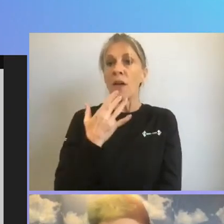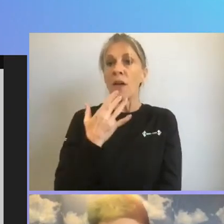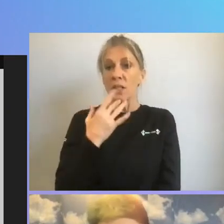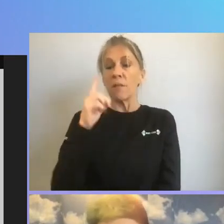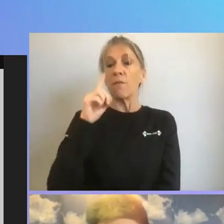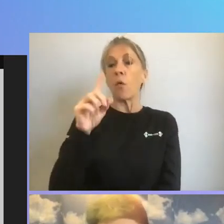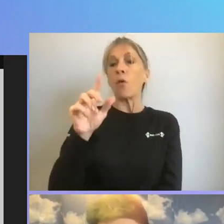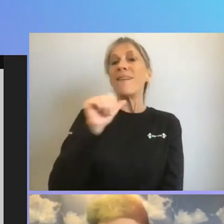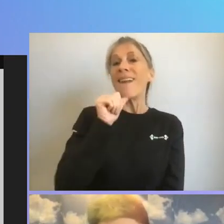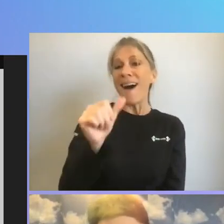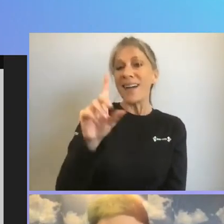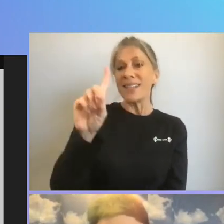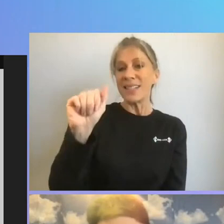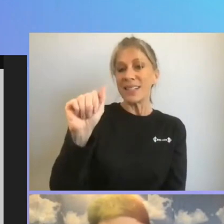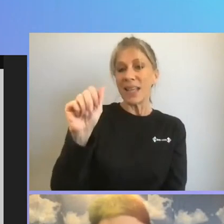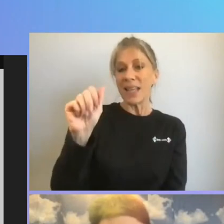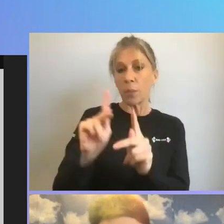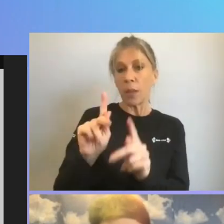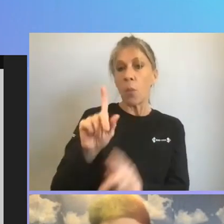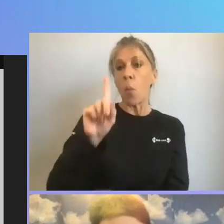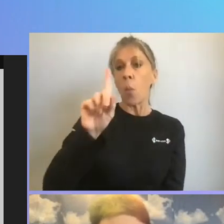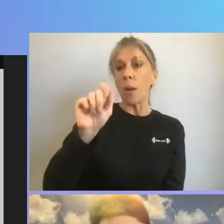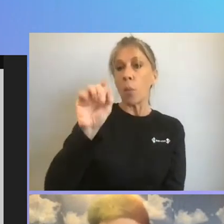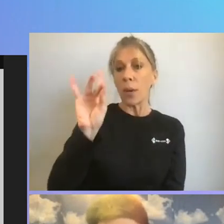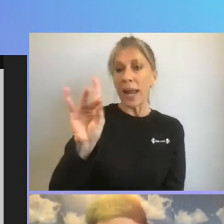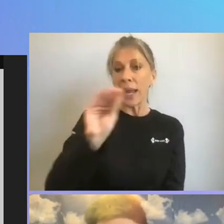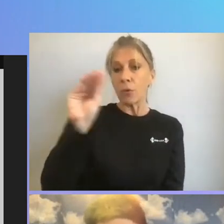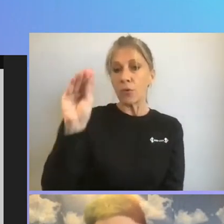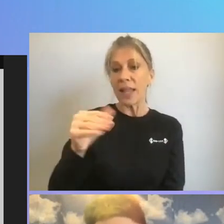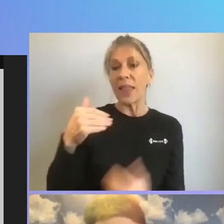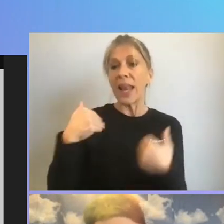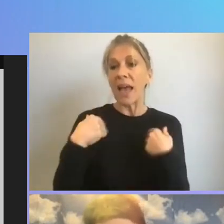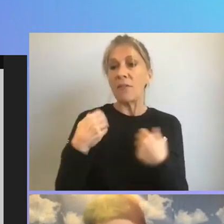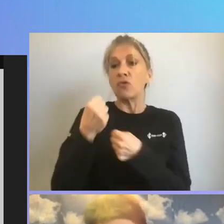people, and 1.8 that have a